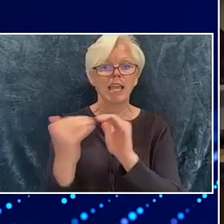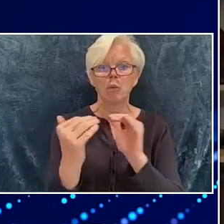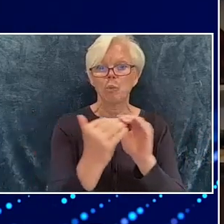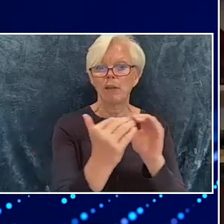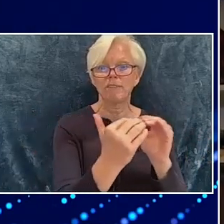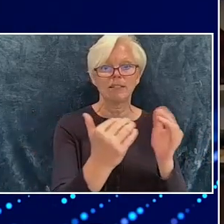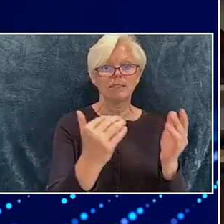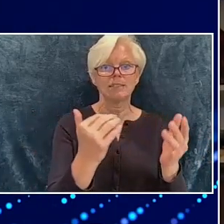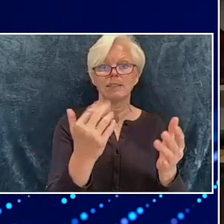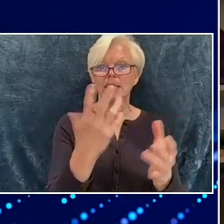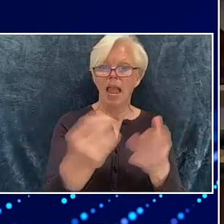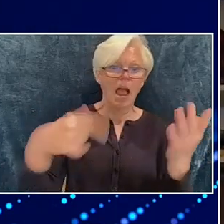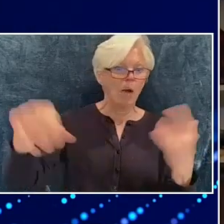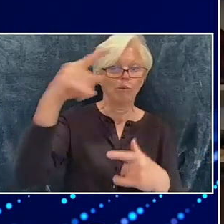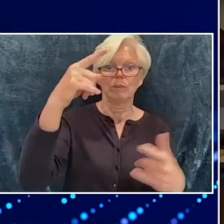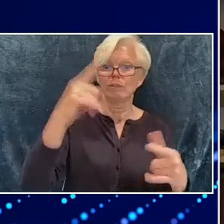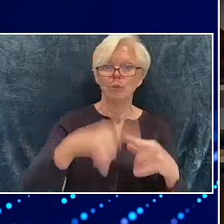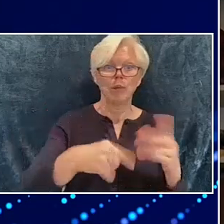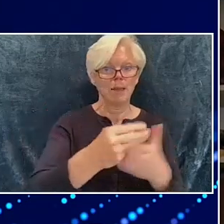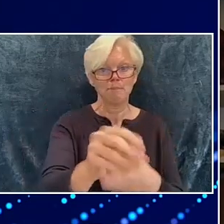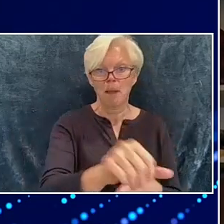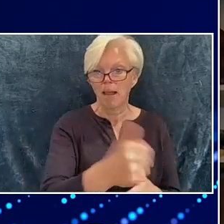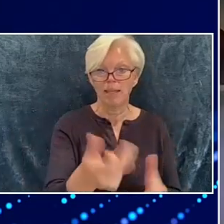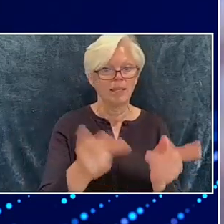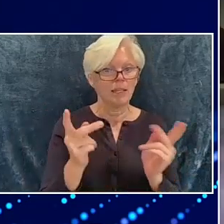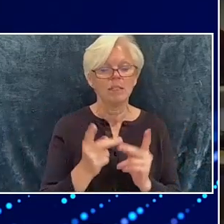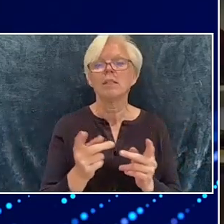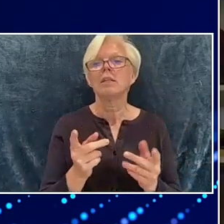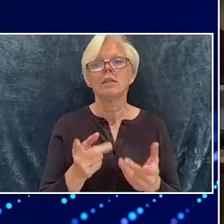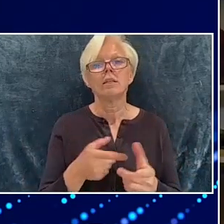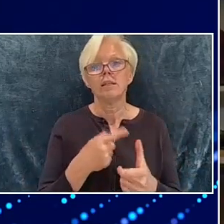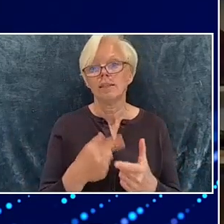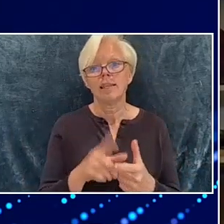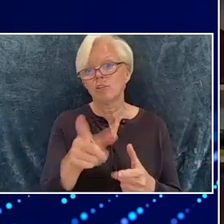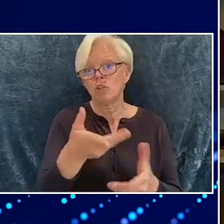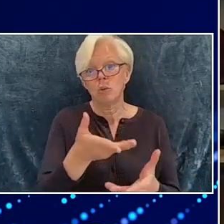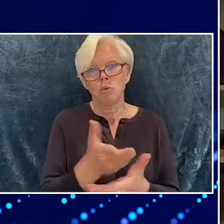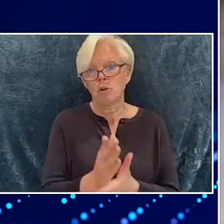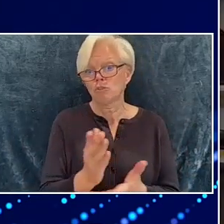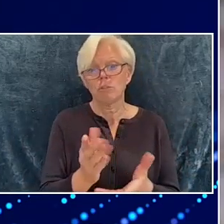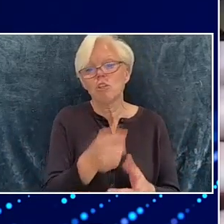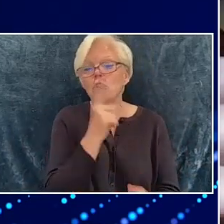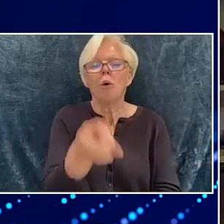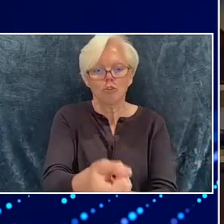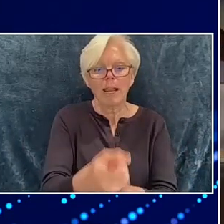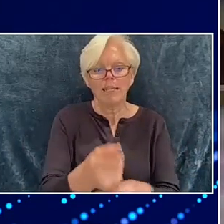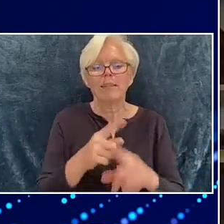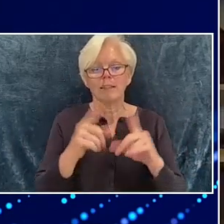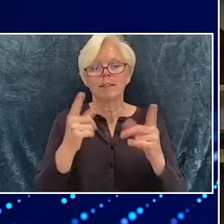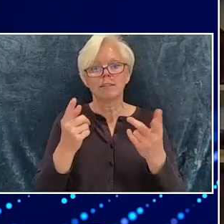out there in the market, you're right, there might not be something which has an equivalent to it.